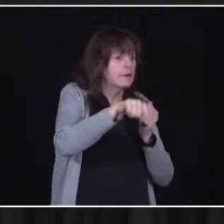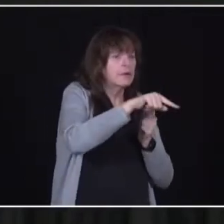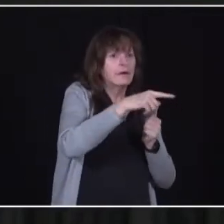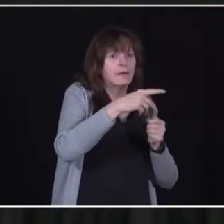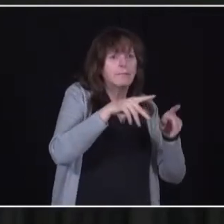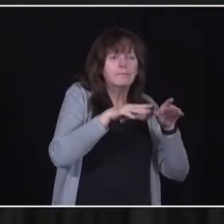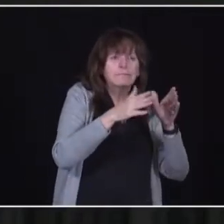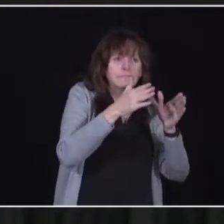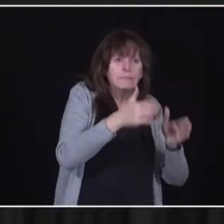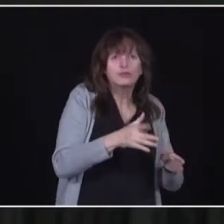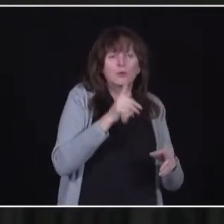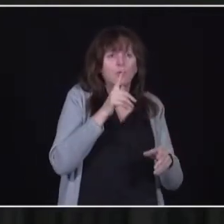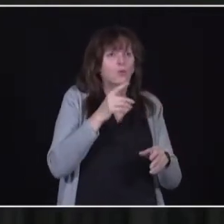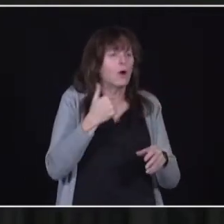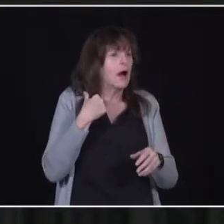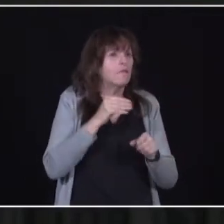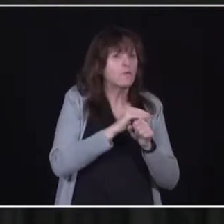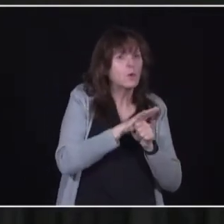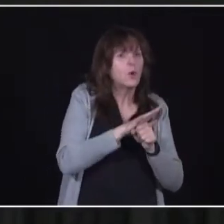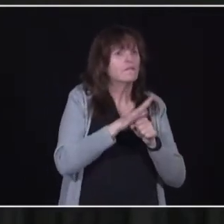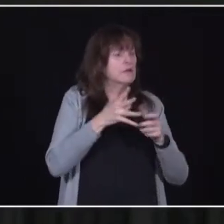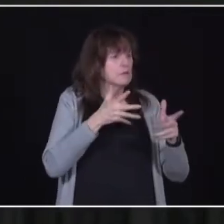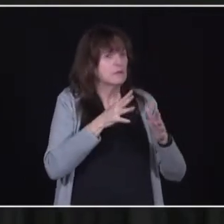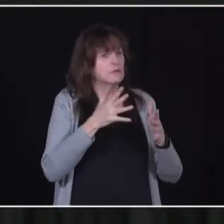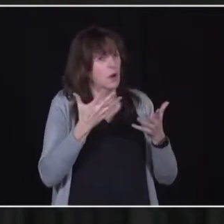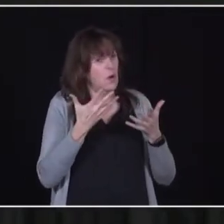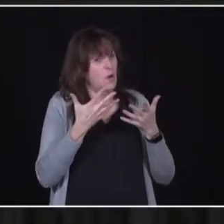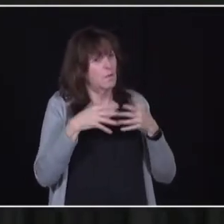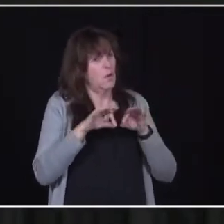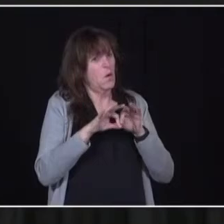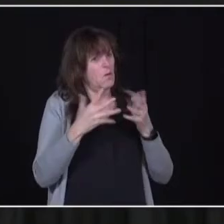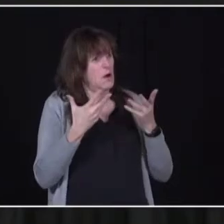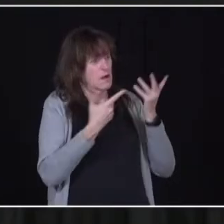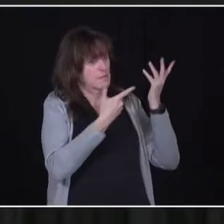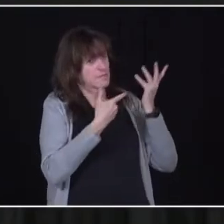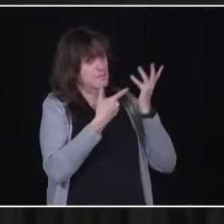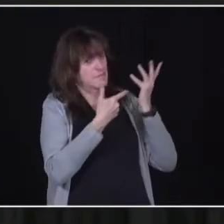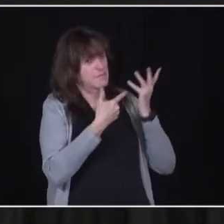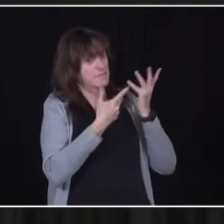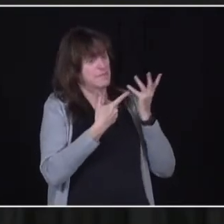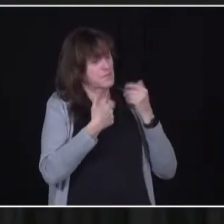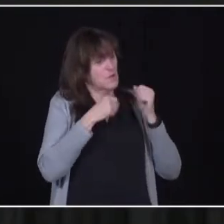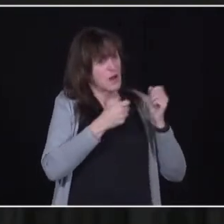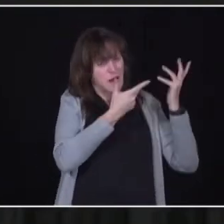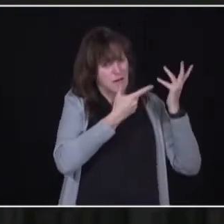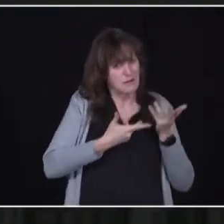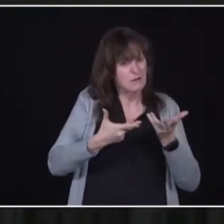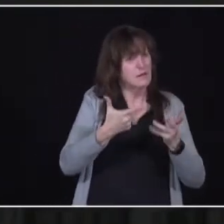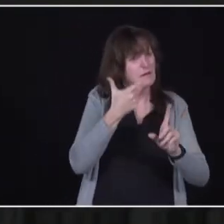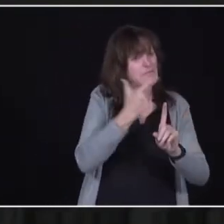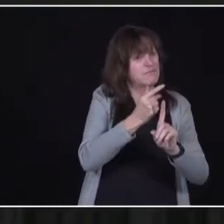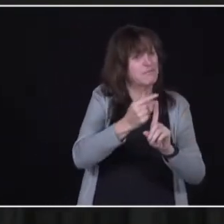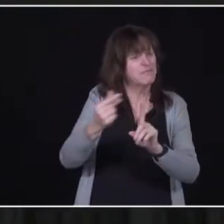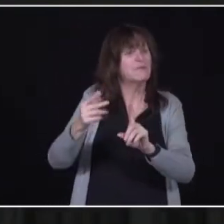vaccines to get that done. So that is what we are focused on and when we